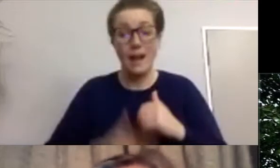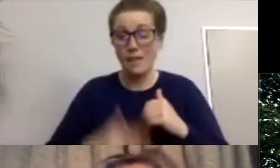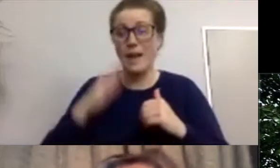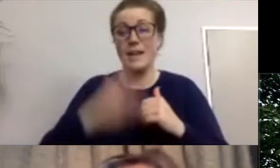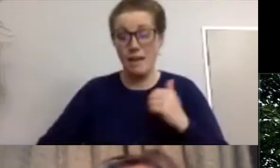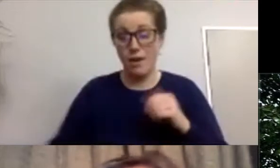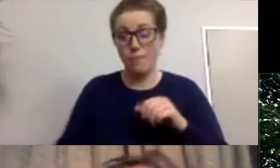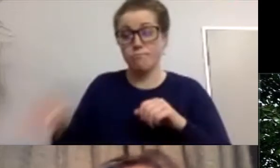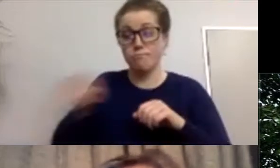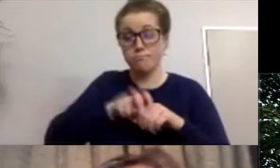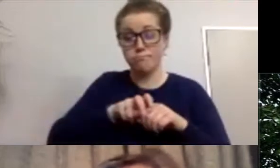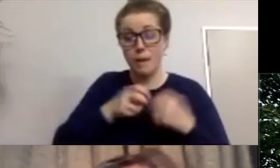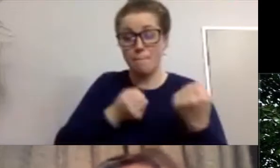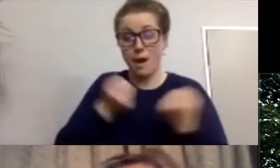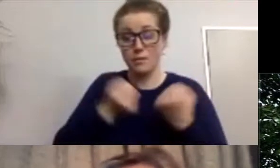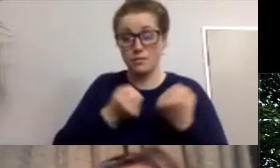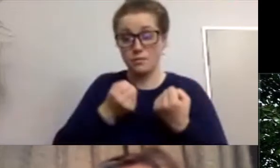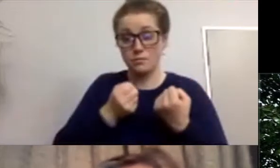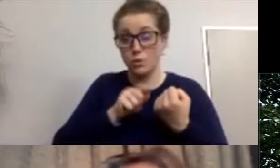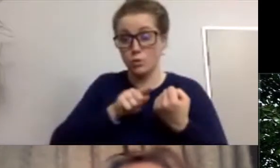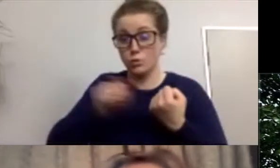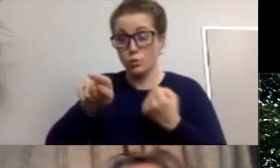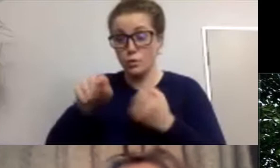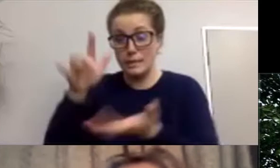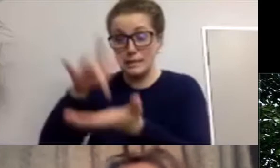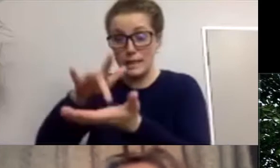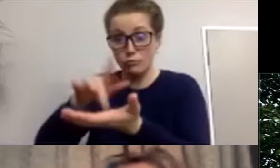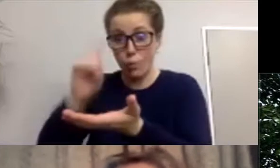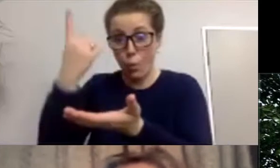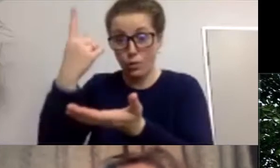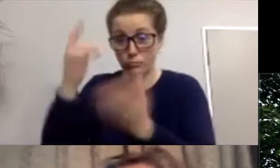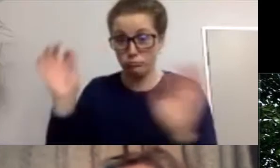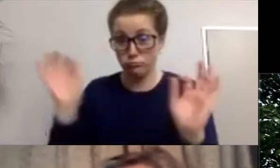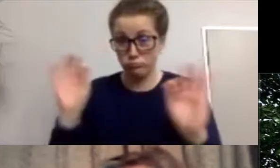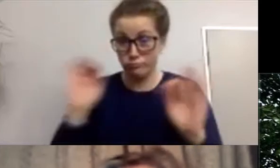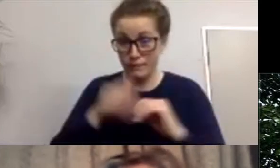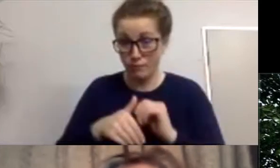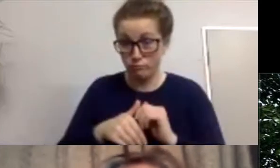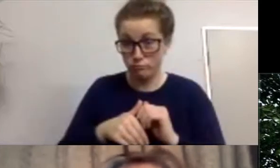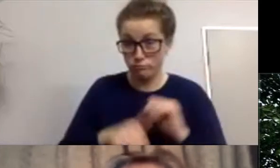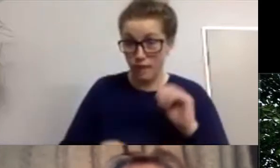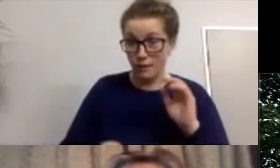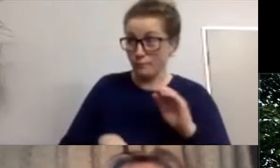haven't actually been in central Auckland, to come in in watch a ballet.